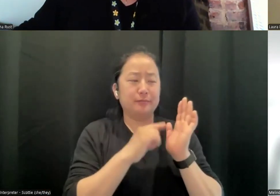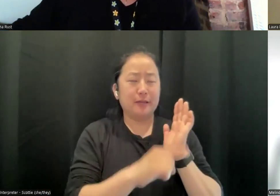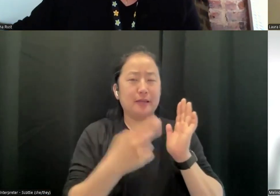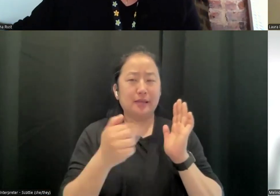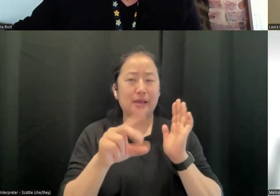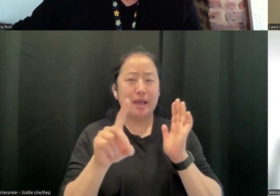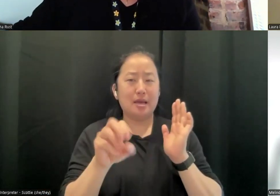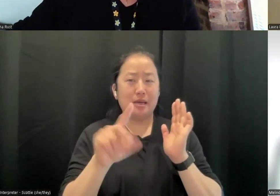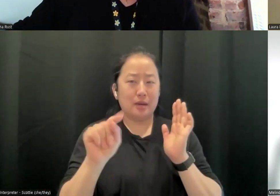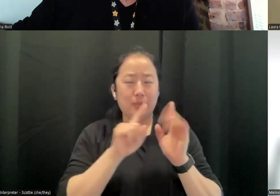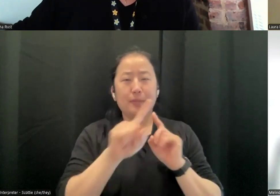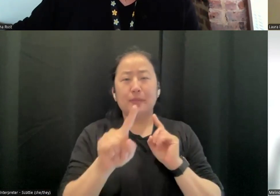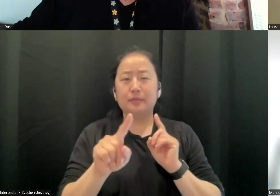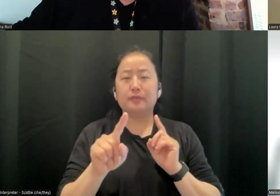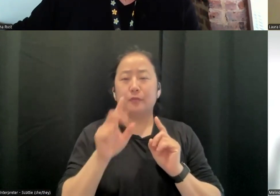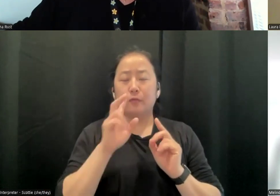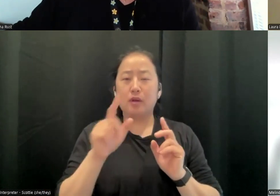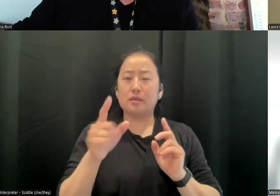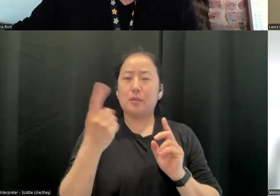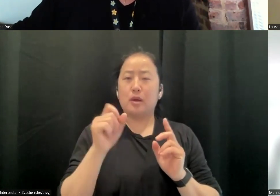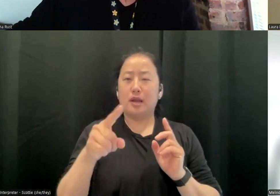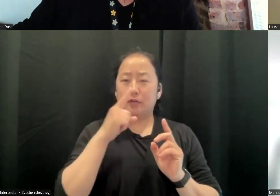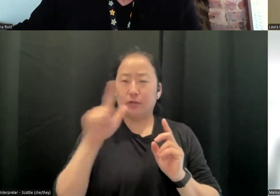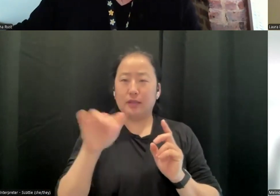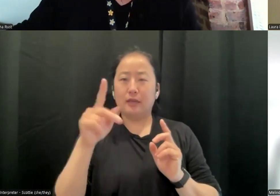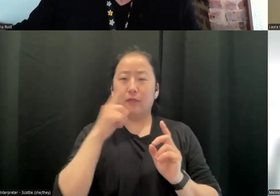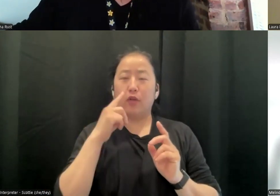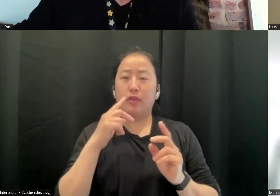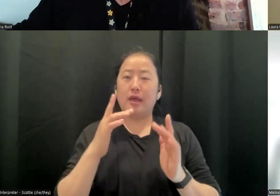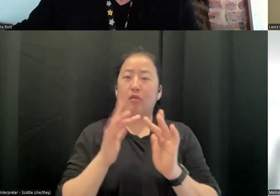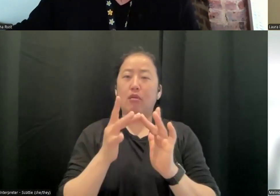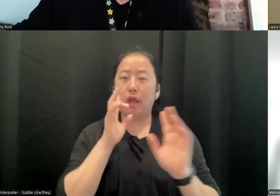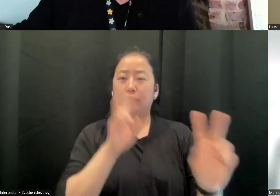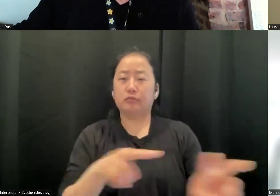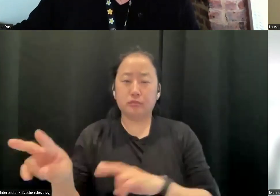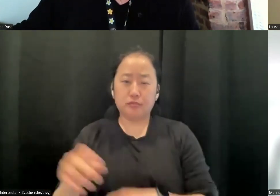if you get a moment, someone asked for that. And just a reminer that a PDF of the slides,